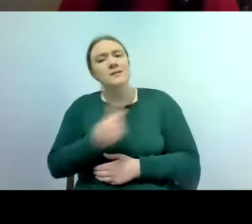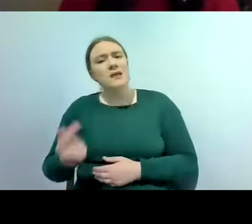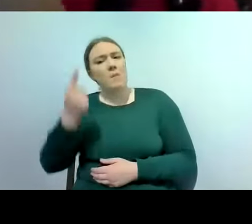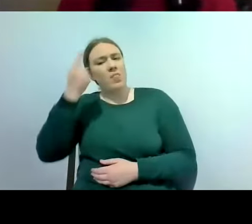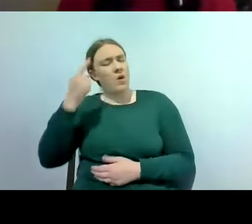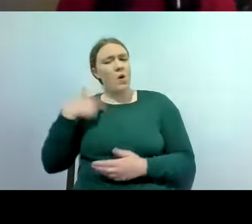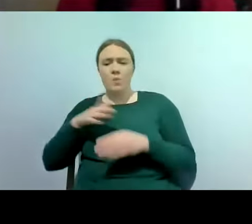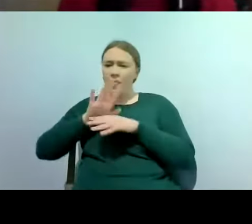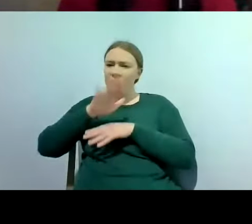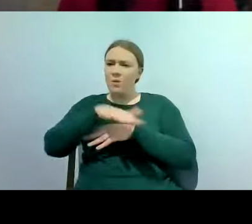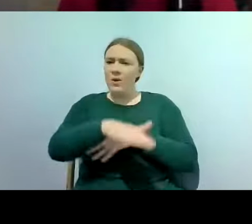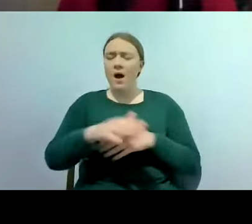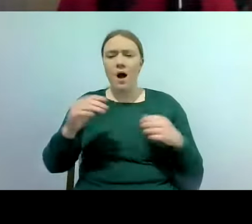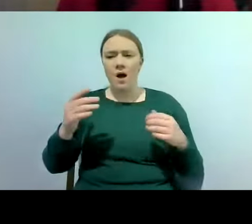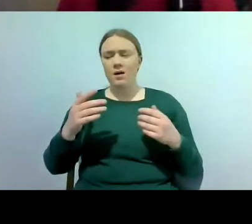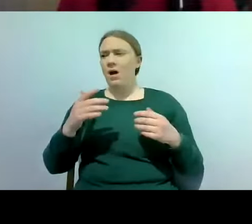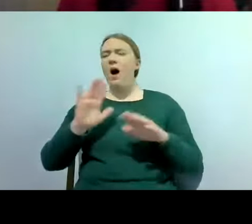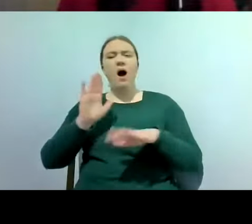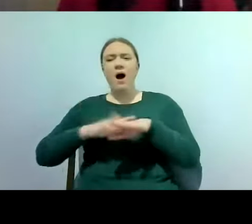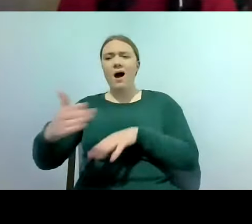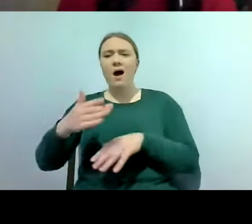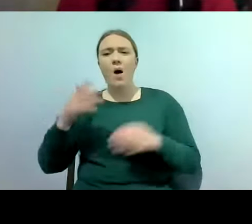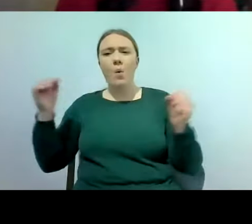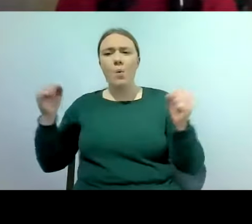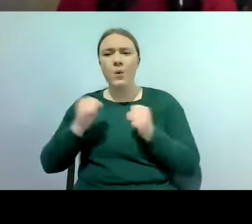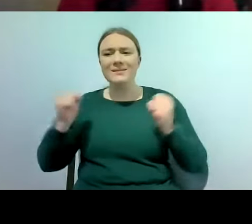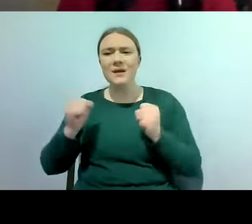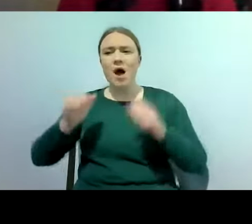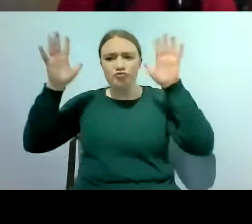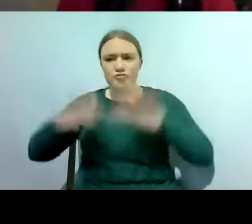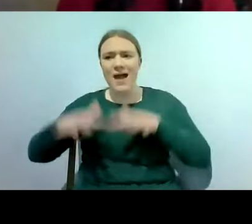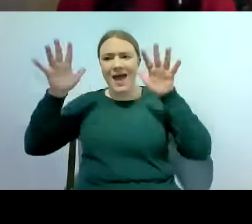during the high river levels where we've had a lot of rain the wear's almost not